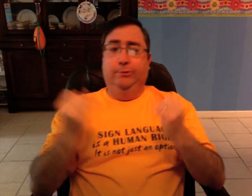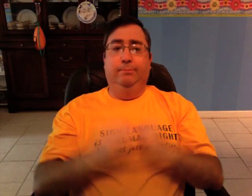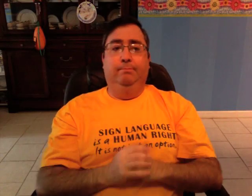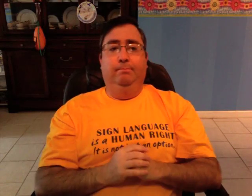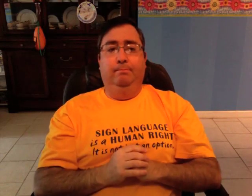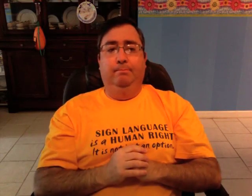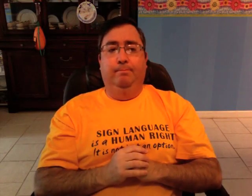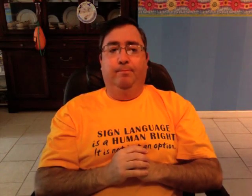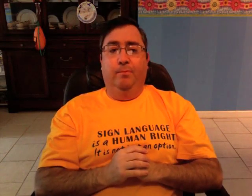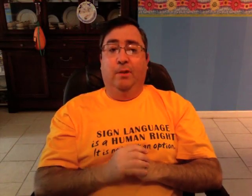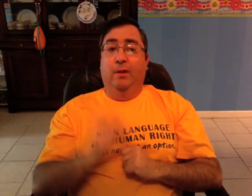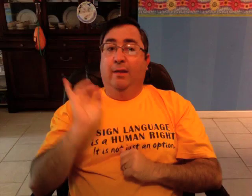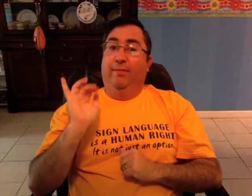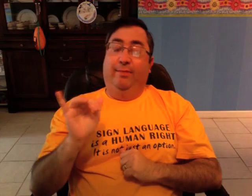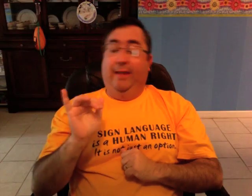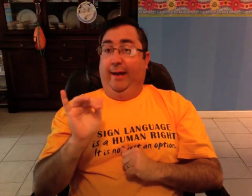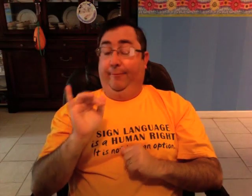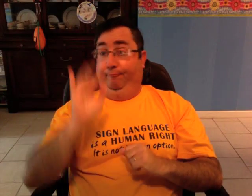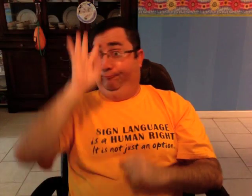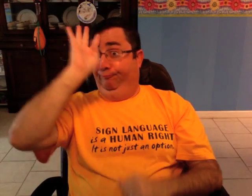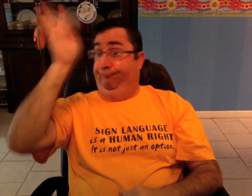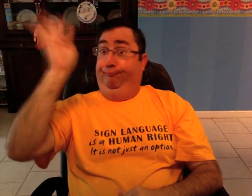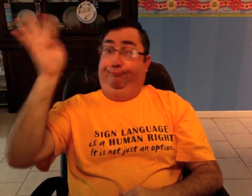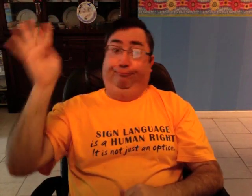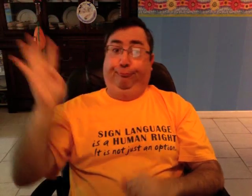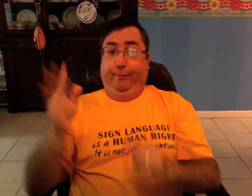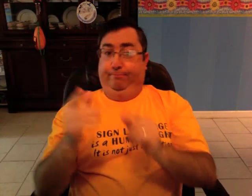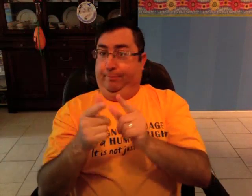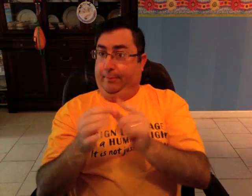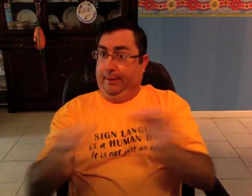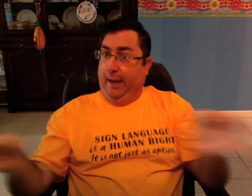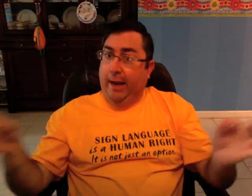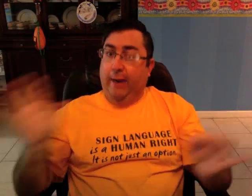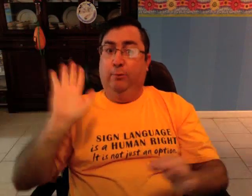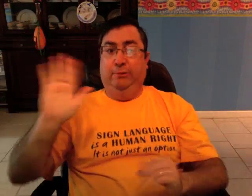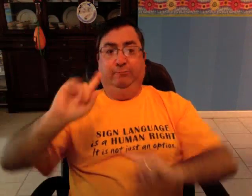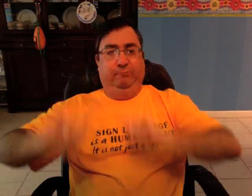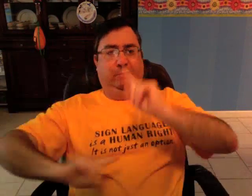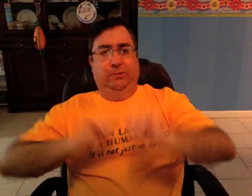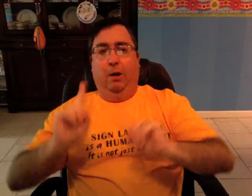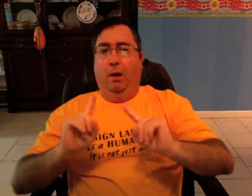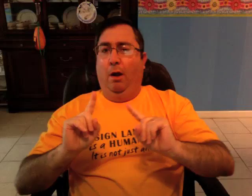The fantastic language of signs